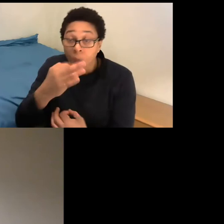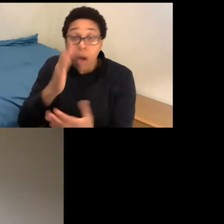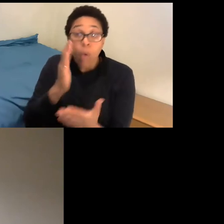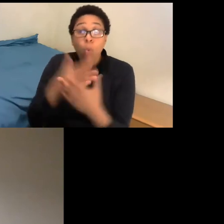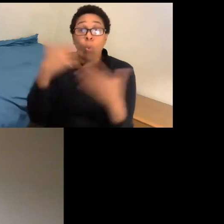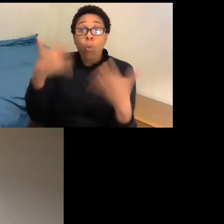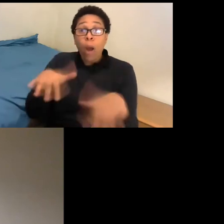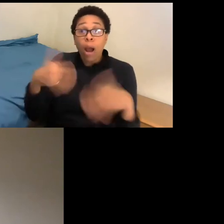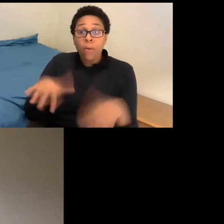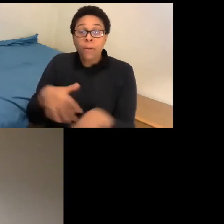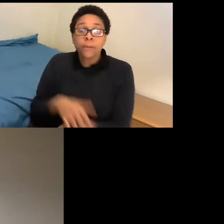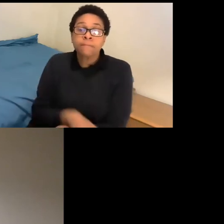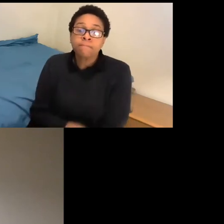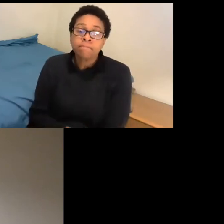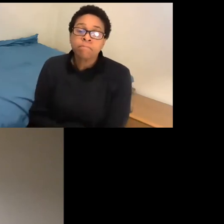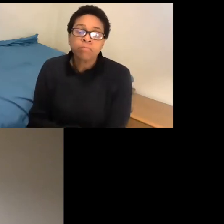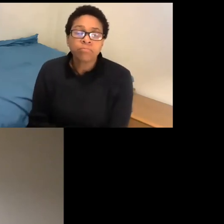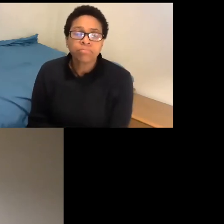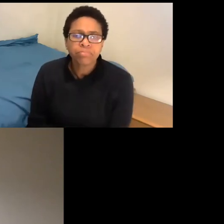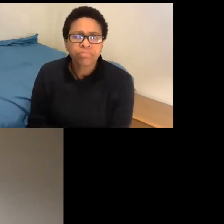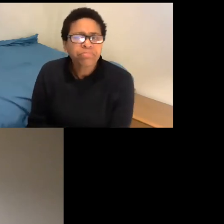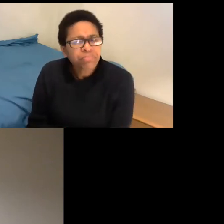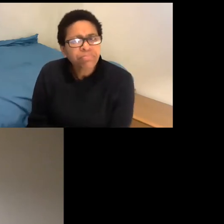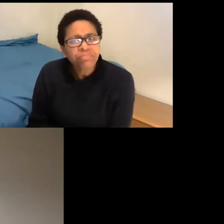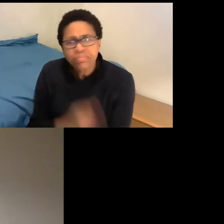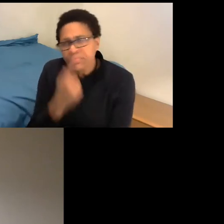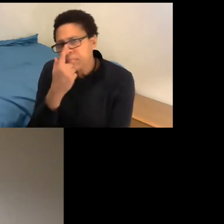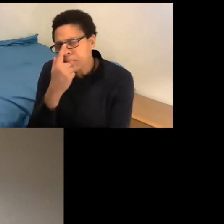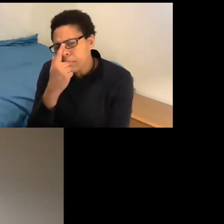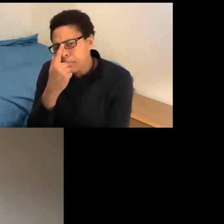question. Is there something to say here about the connection of